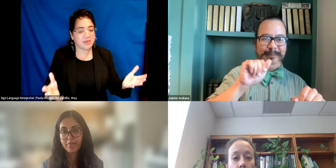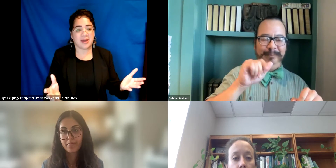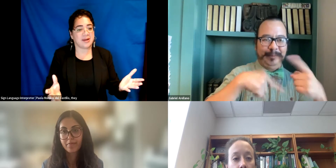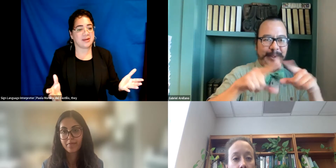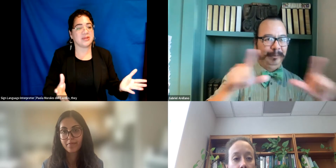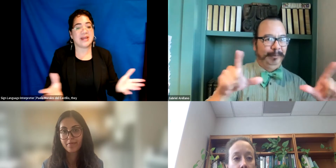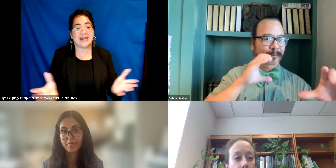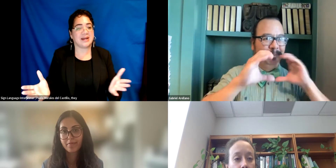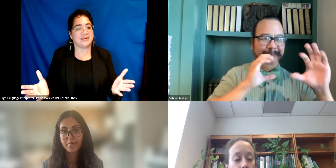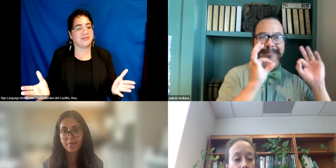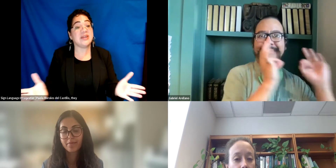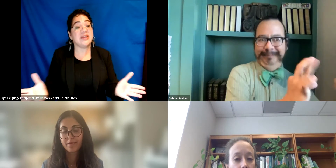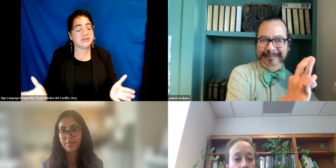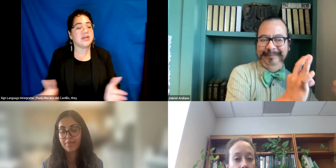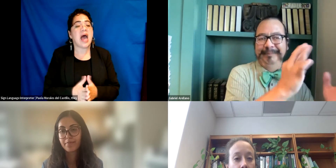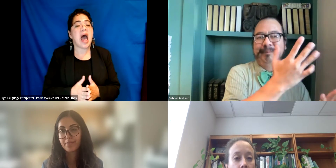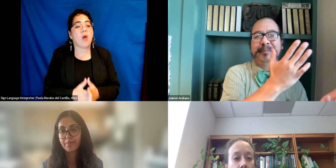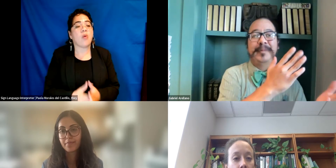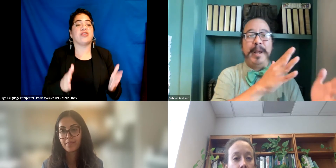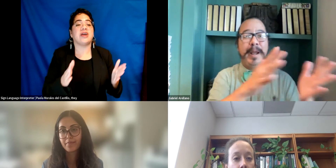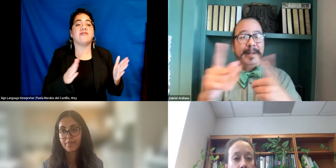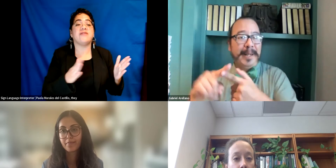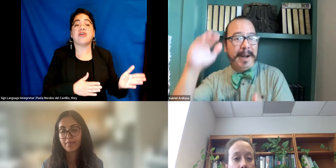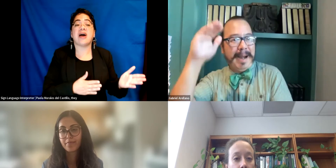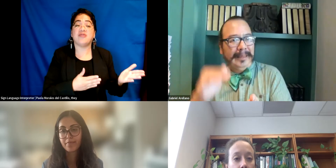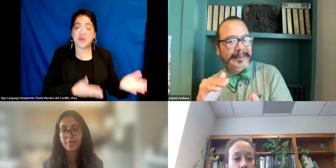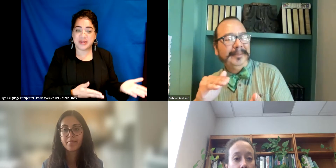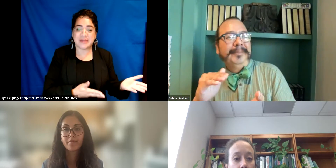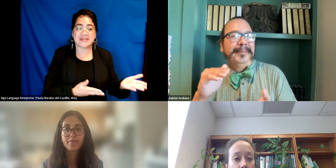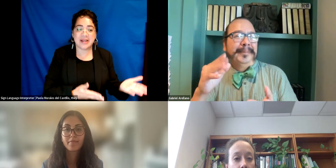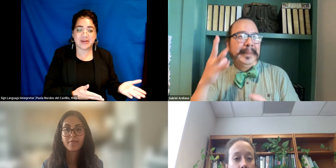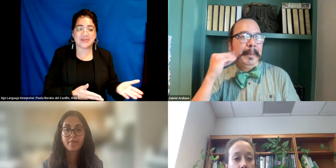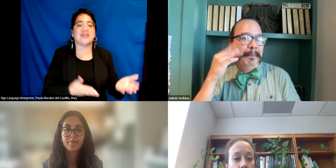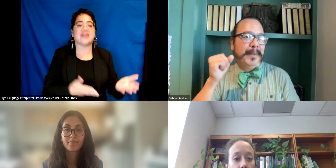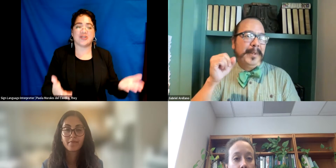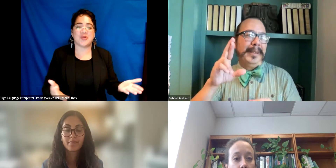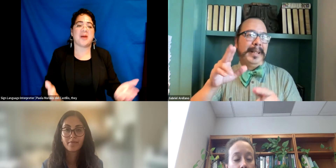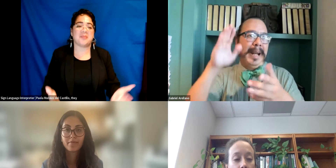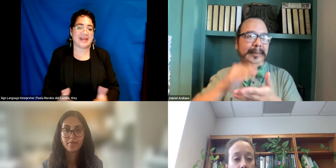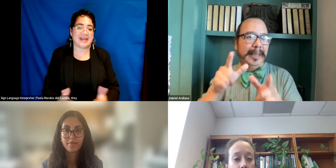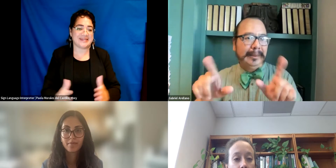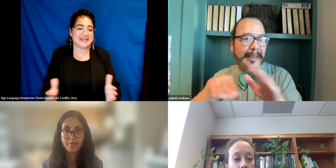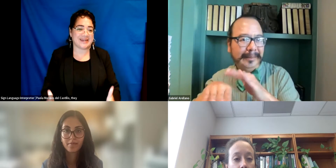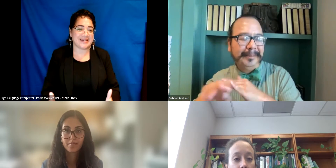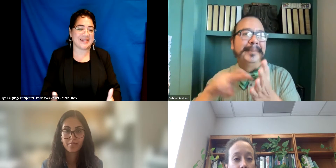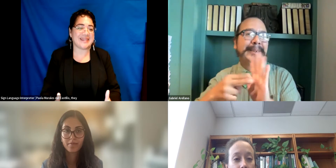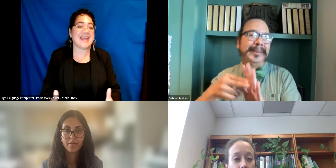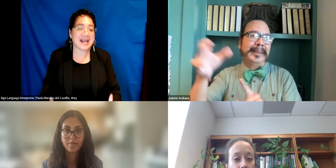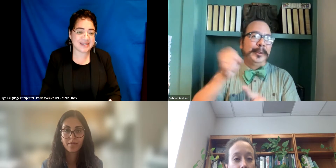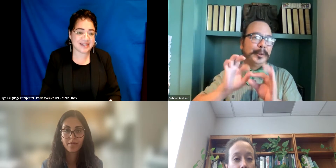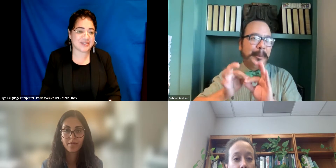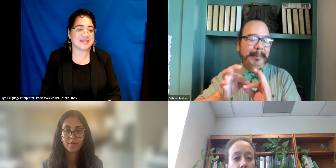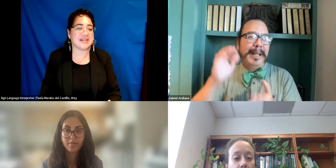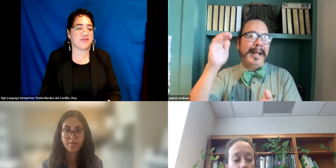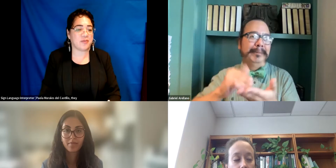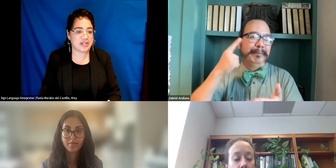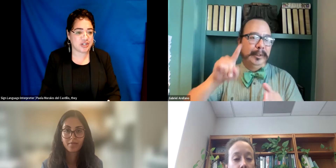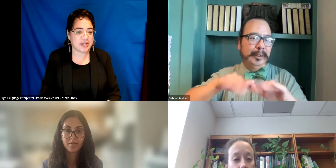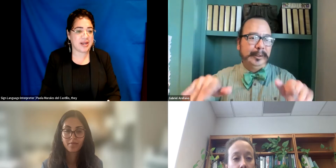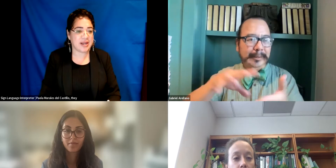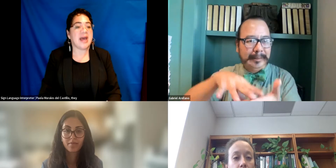Sign Language Interpreter | Paola Morales del Castillo, they: yeah, related uh fields. However, if they're not fluent themselves, it also complicates uh the access to this information.